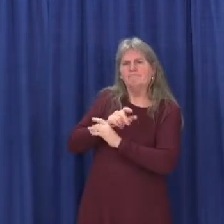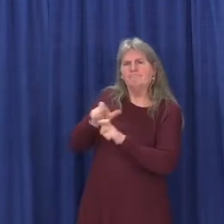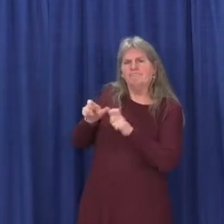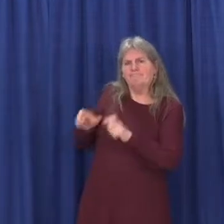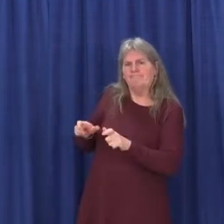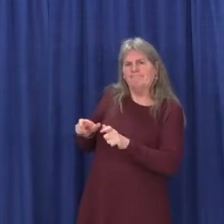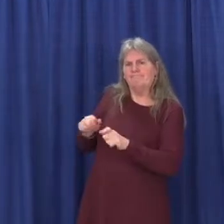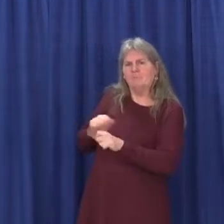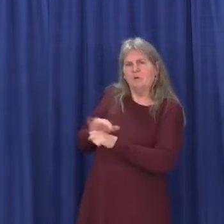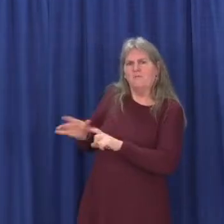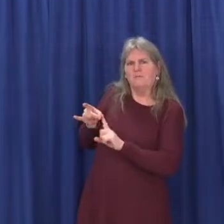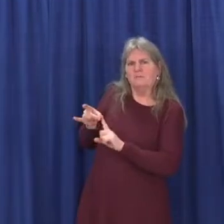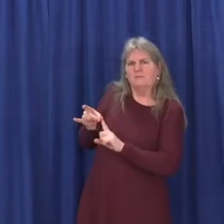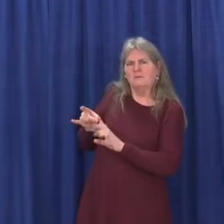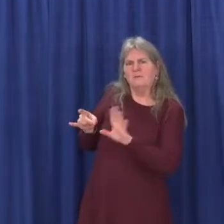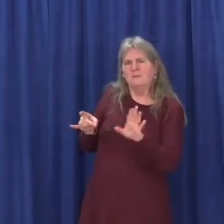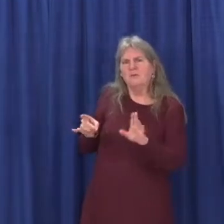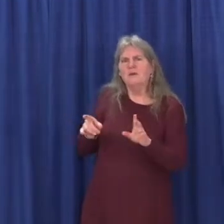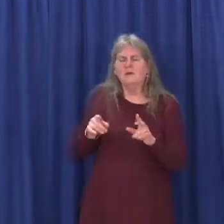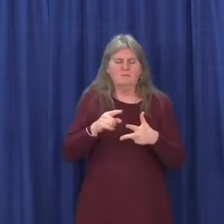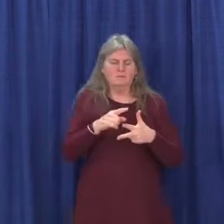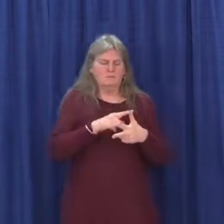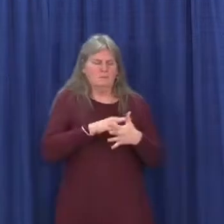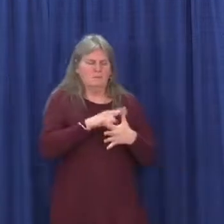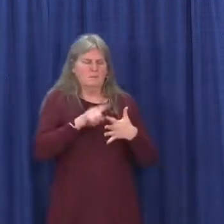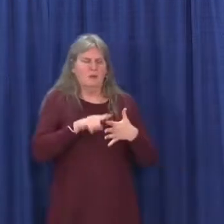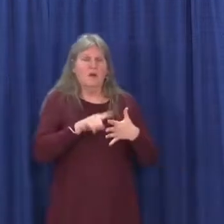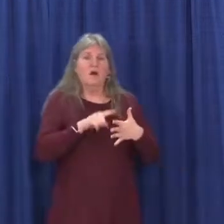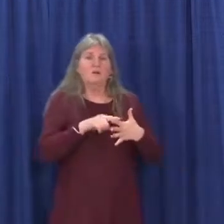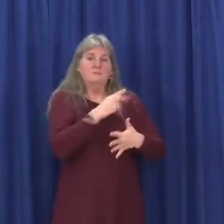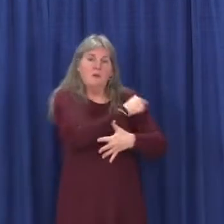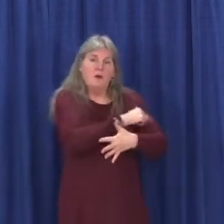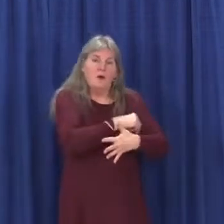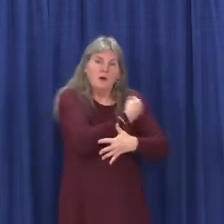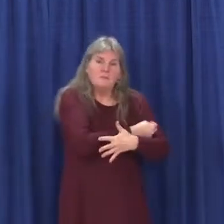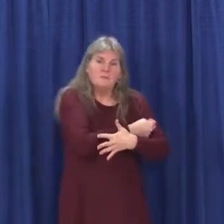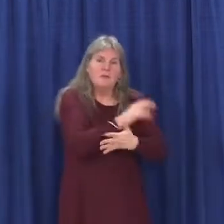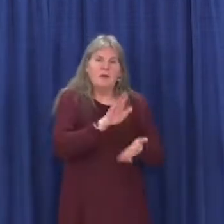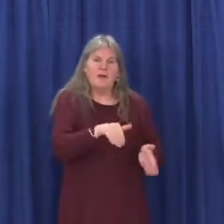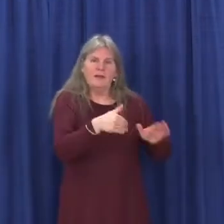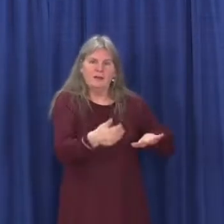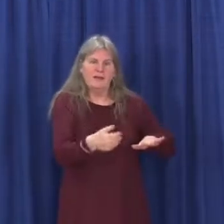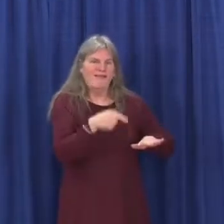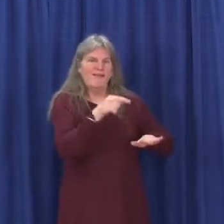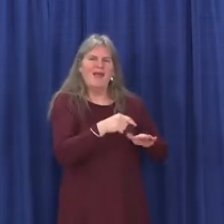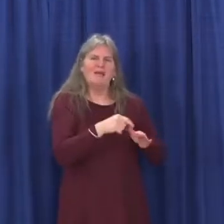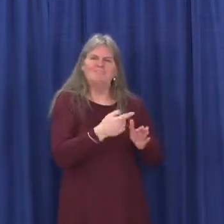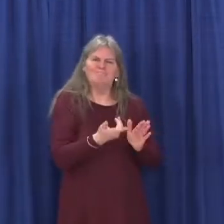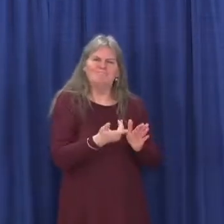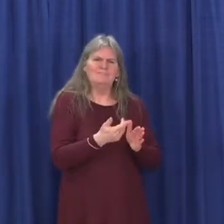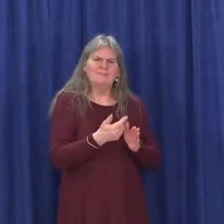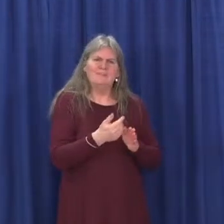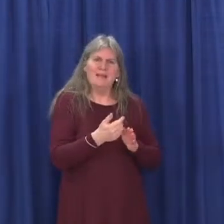We also look at hospitalizations and deaths, and these are measures of severity, how severe is this particular